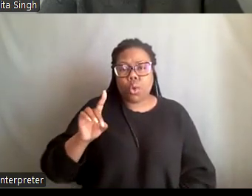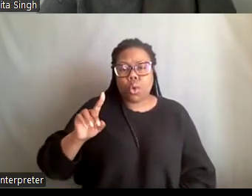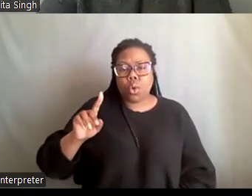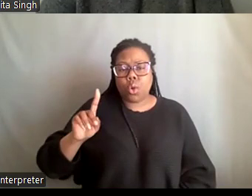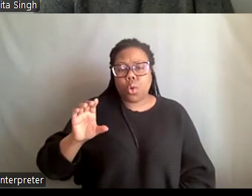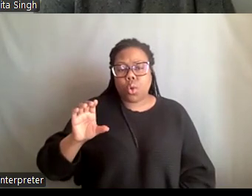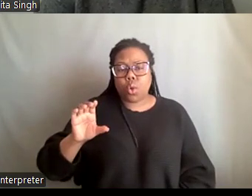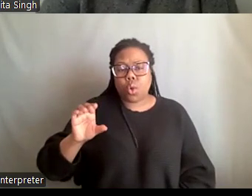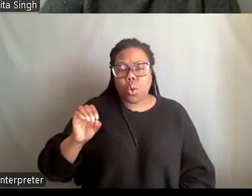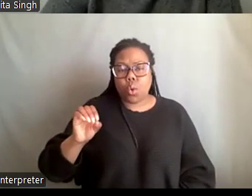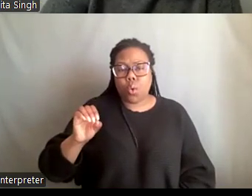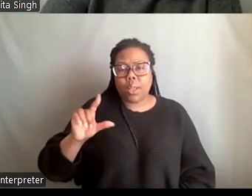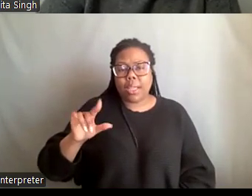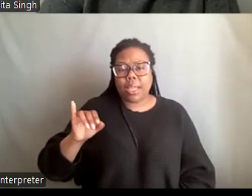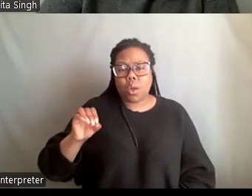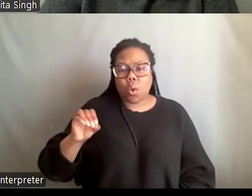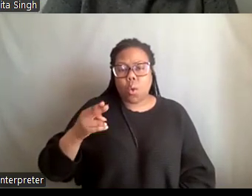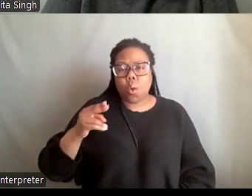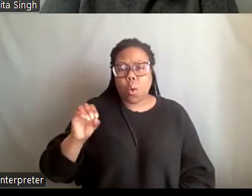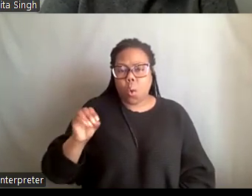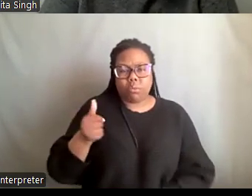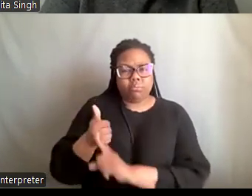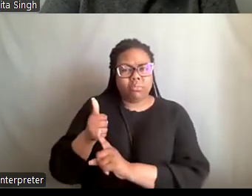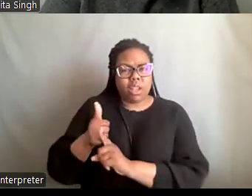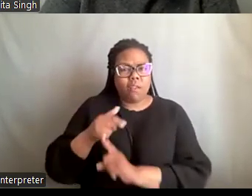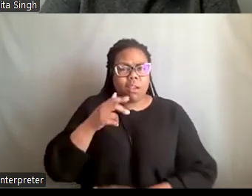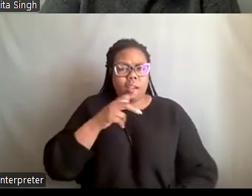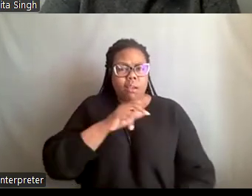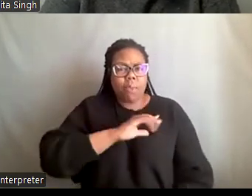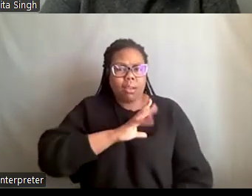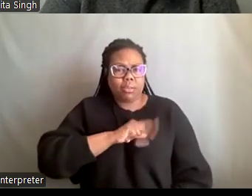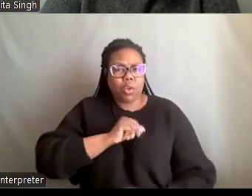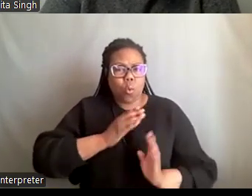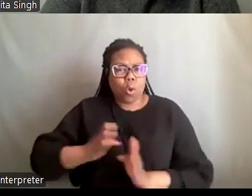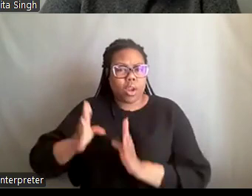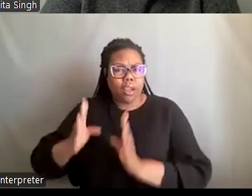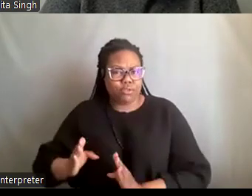K [name?] who is a Palestinian organizer who was arrested in